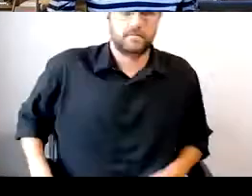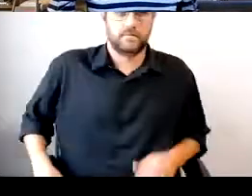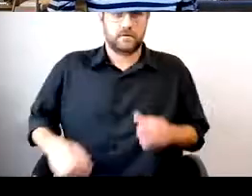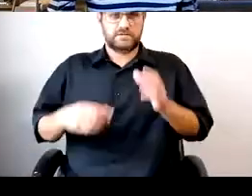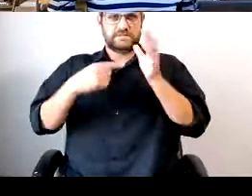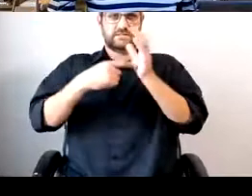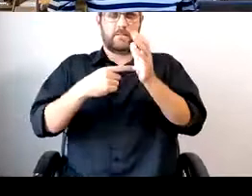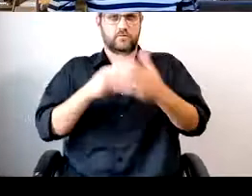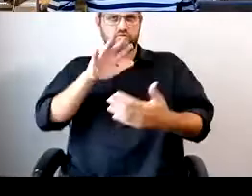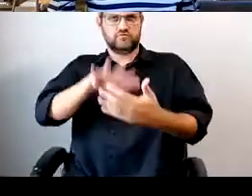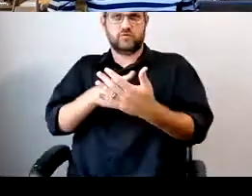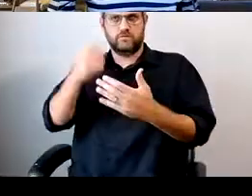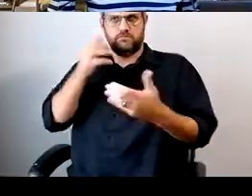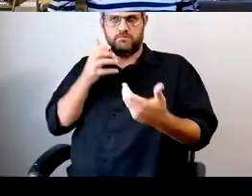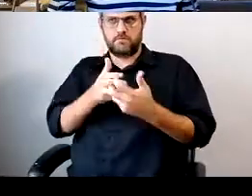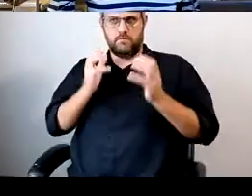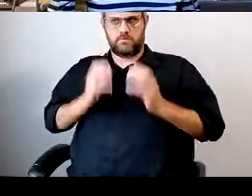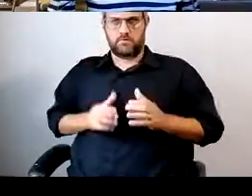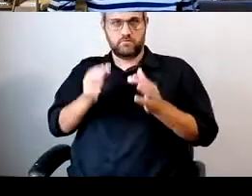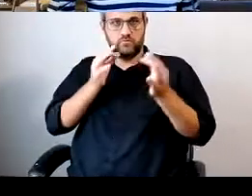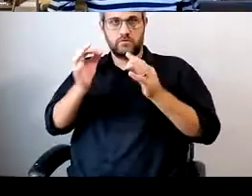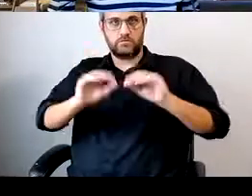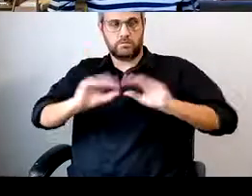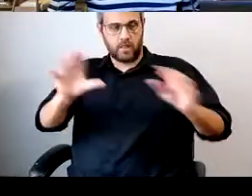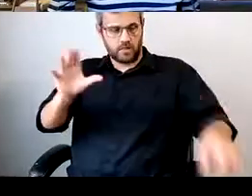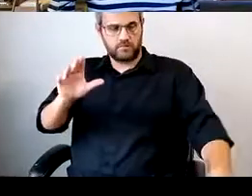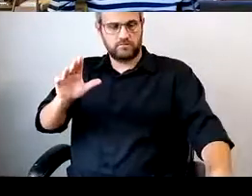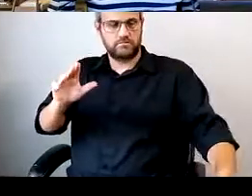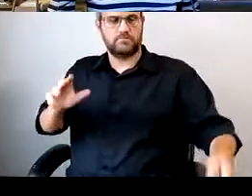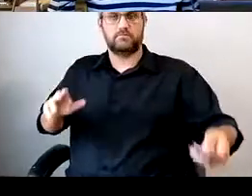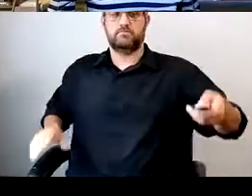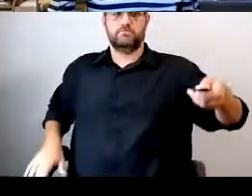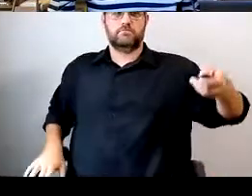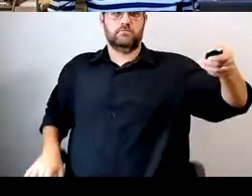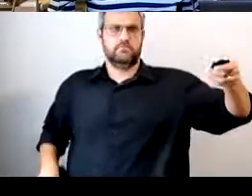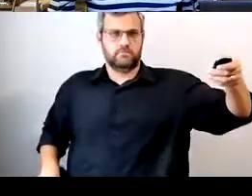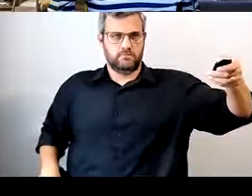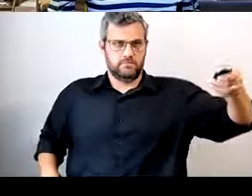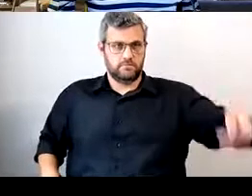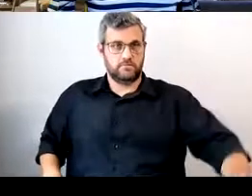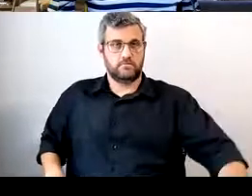The directions are written plainly, the bullets help to organize the steps. And then the visuals reinforce.